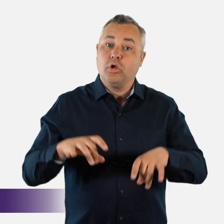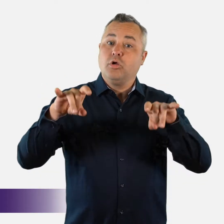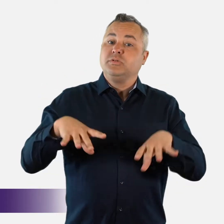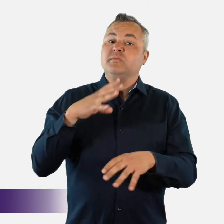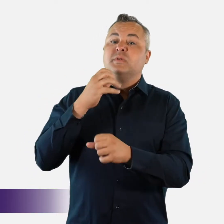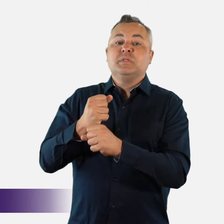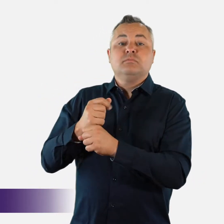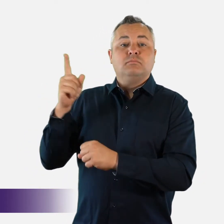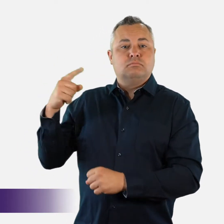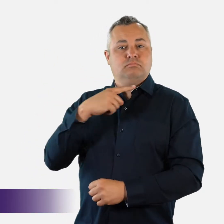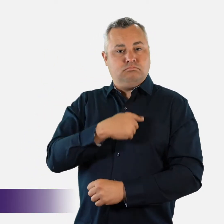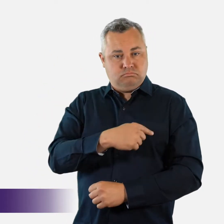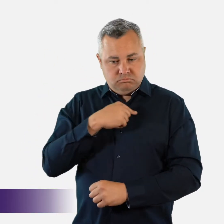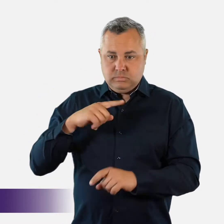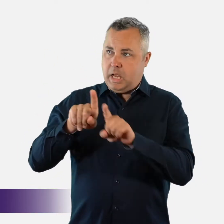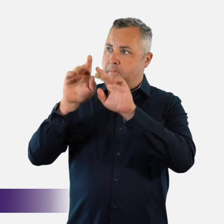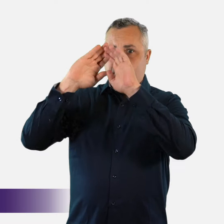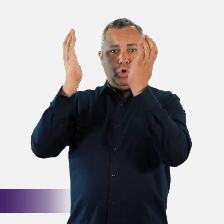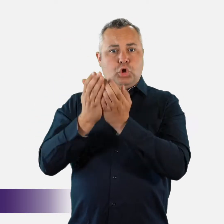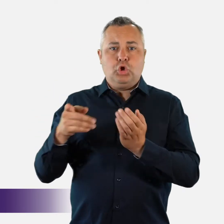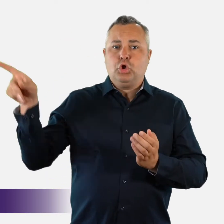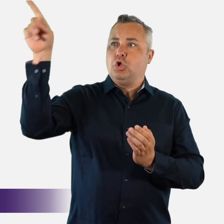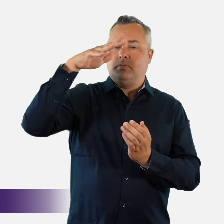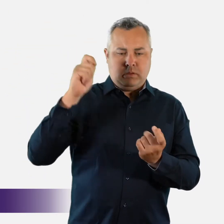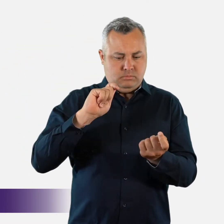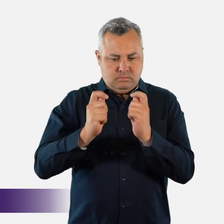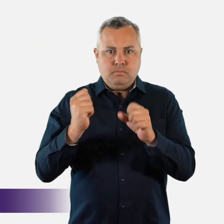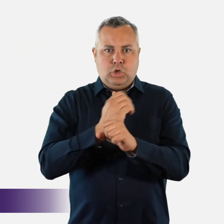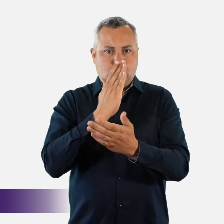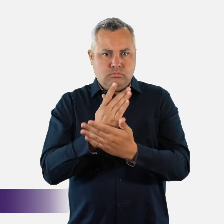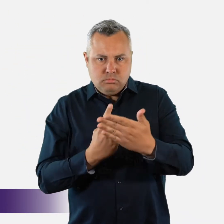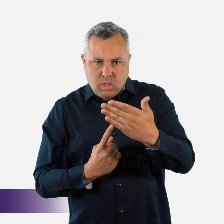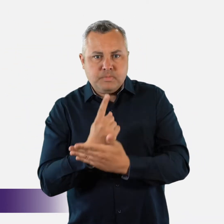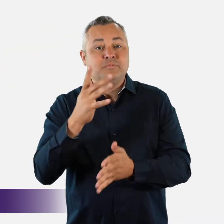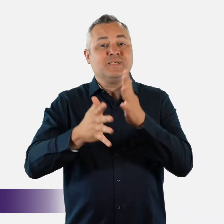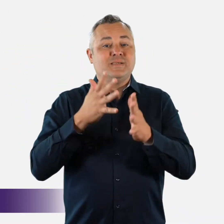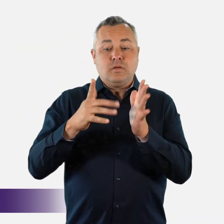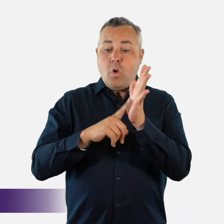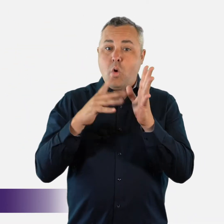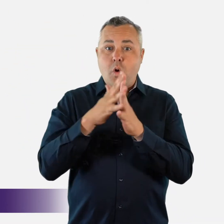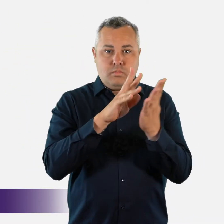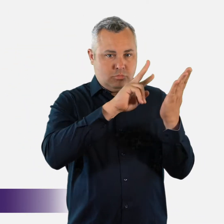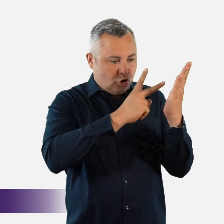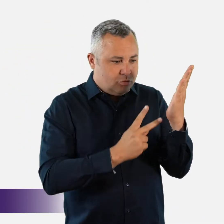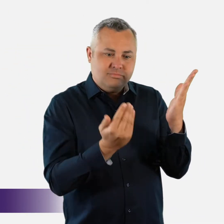and that Australia has international obligations to take appropriate legislative,